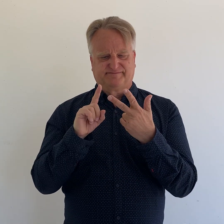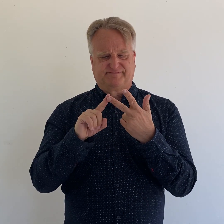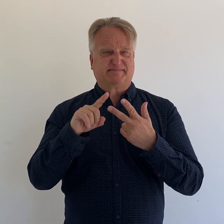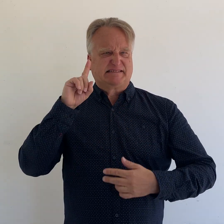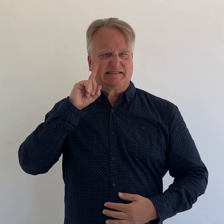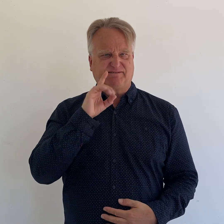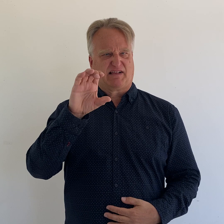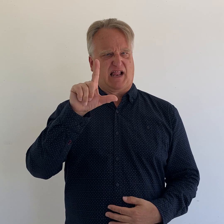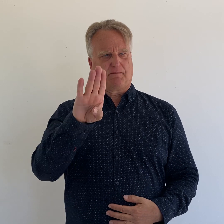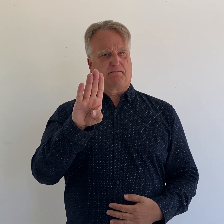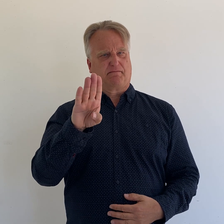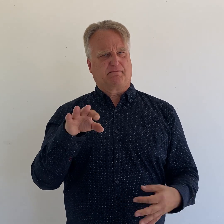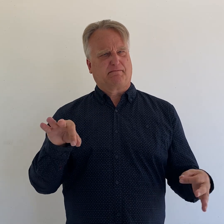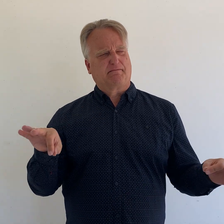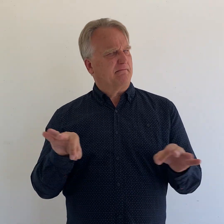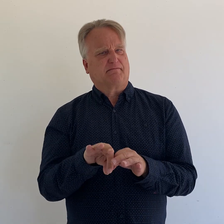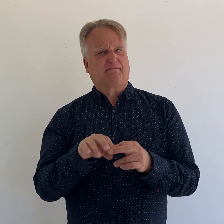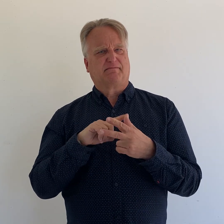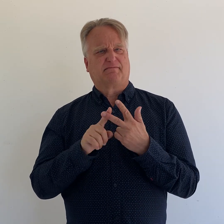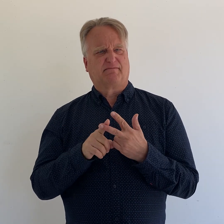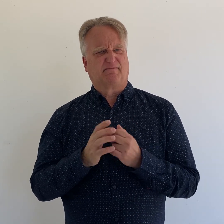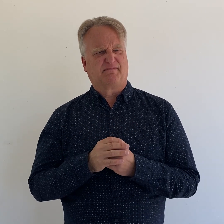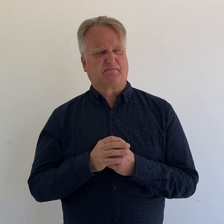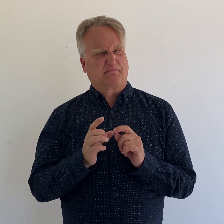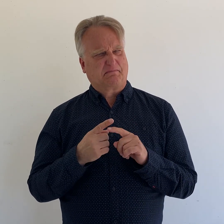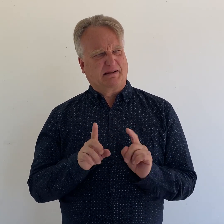and the existence of Deaf clubs as the most powerful influences on their lives.